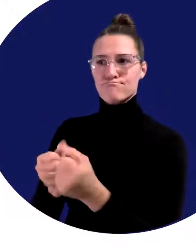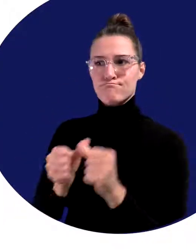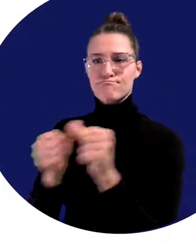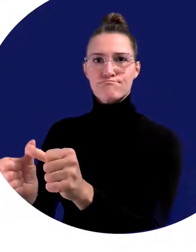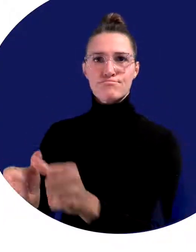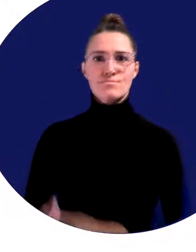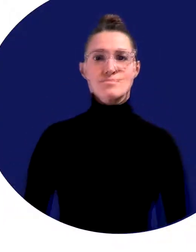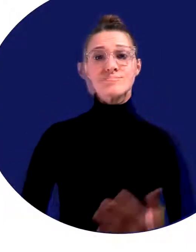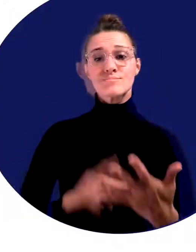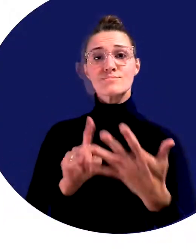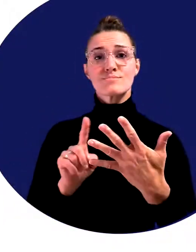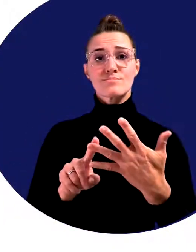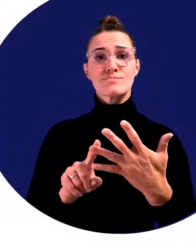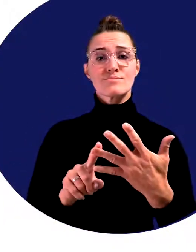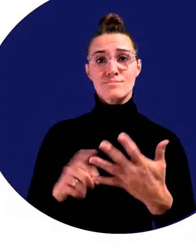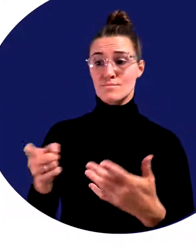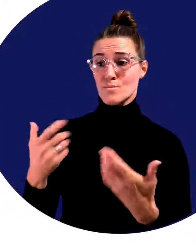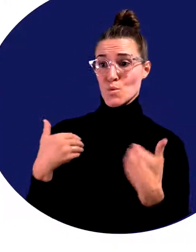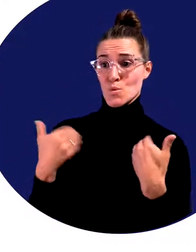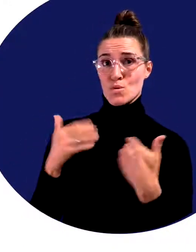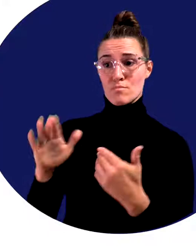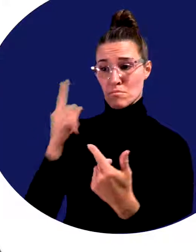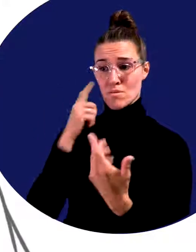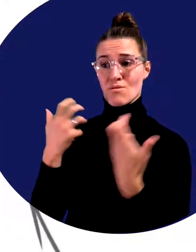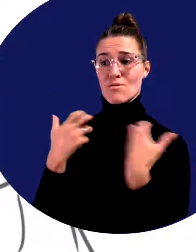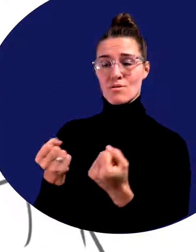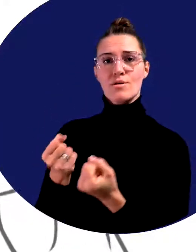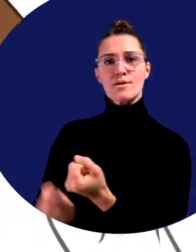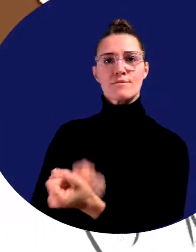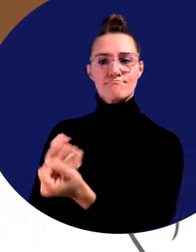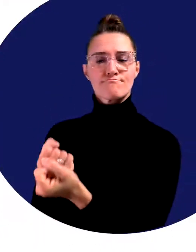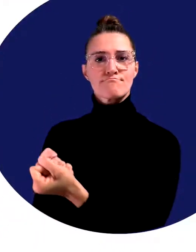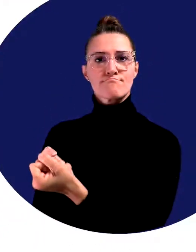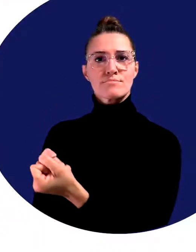Guiding Principle #4 Support the mental wellness of youth.